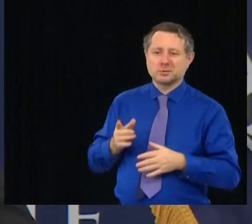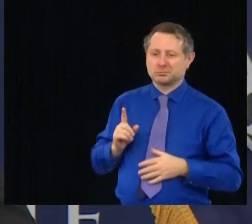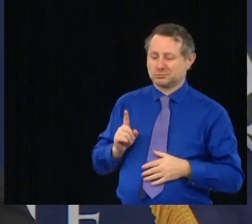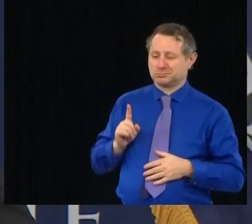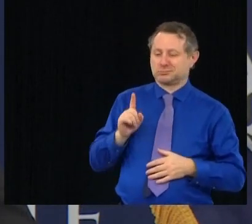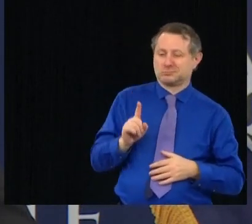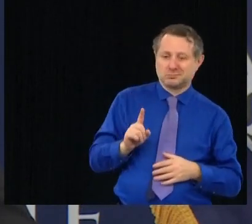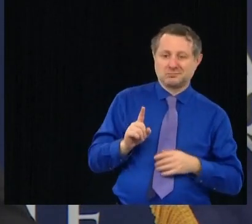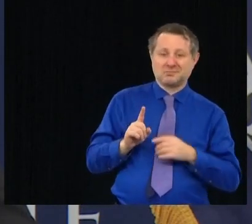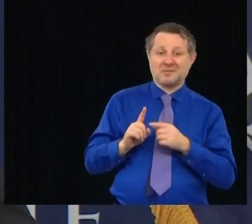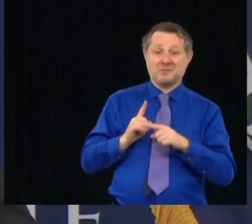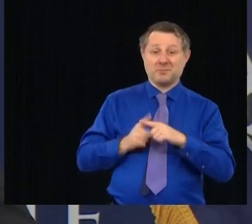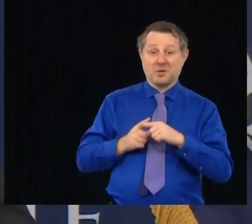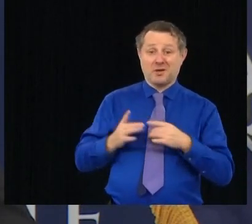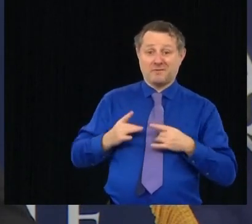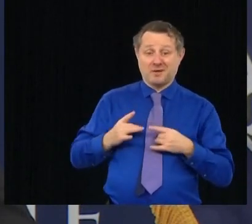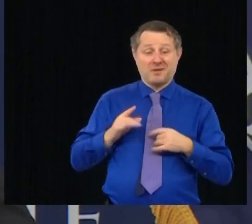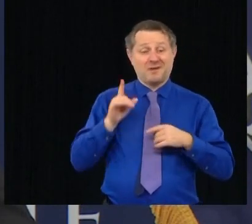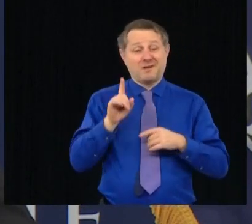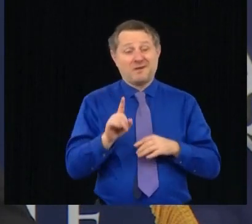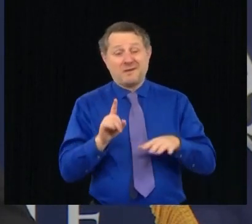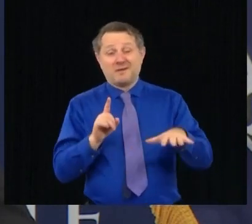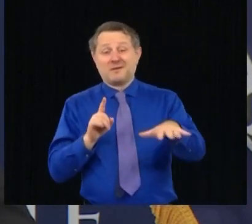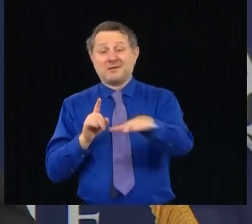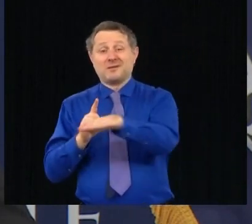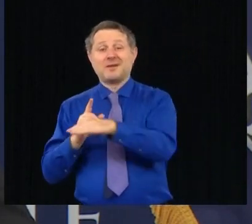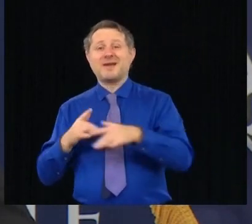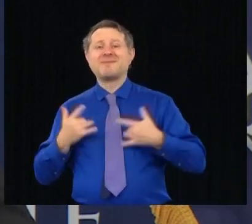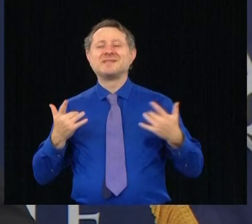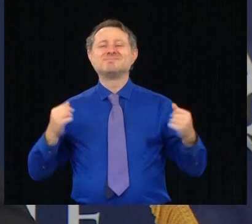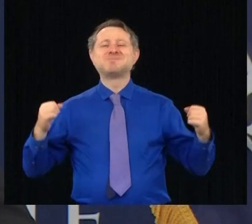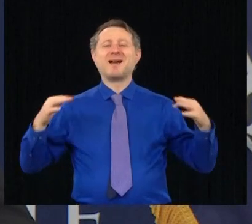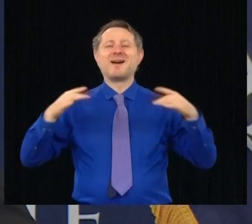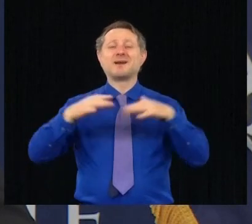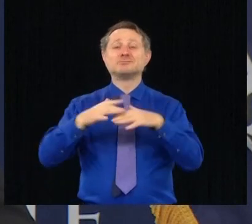CHESTER, SUBURBAN COMMUNITY, IT